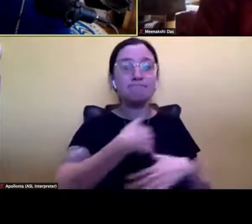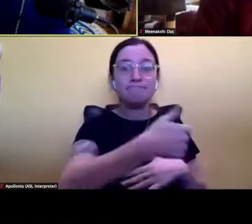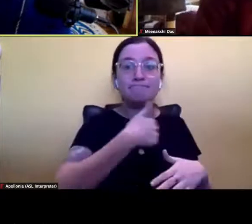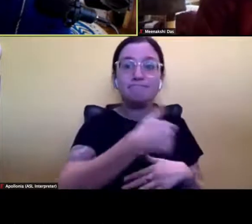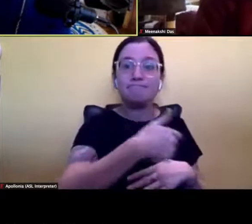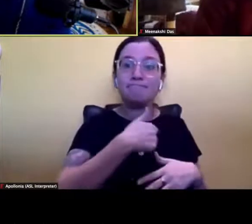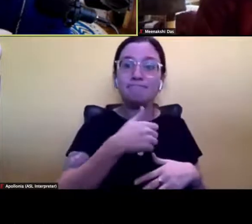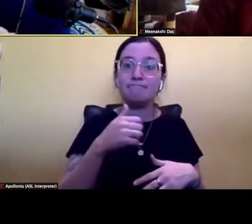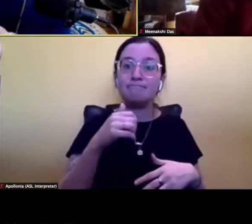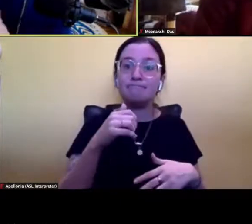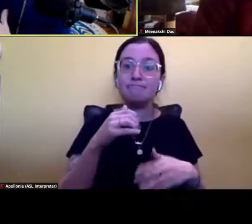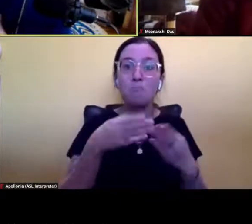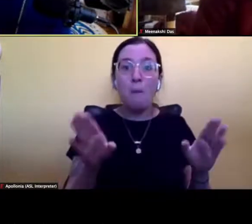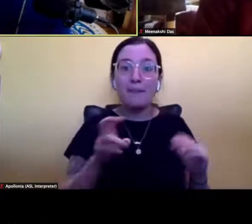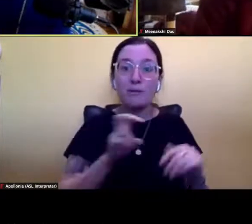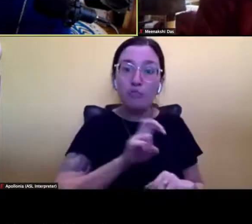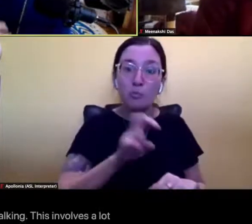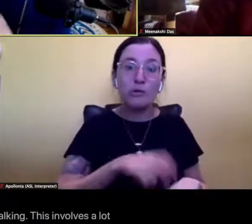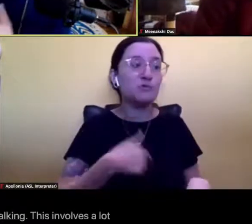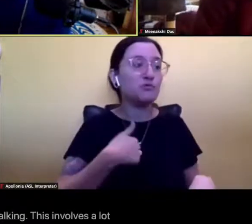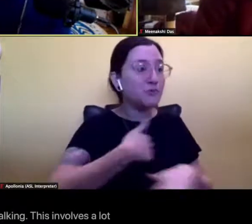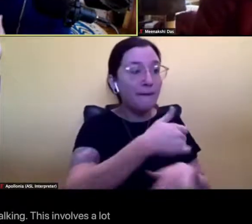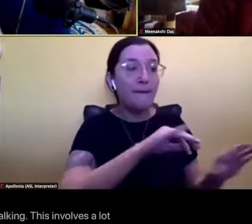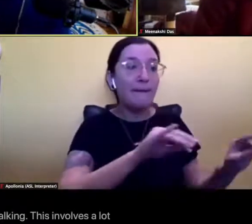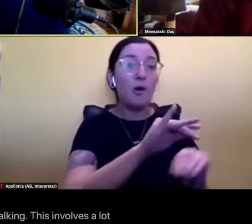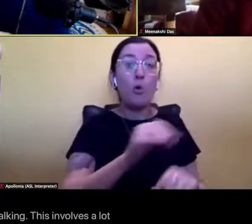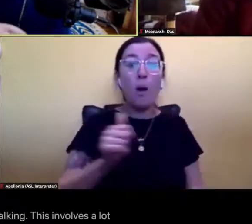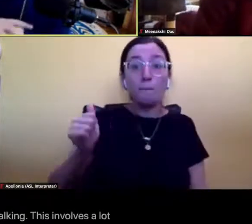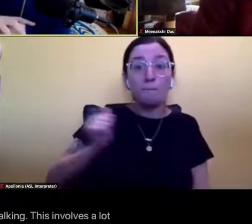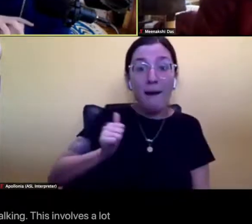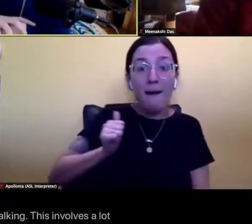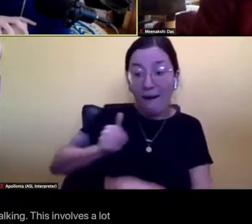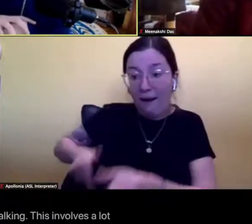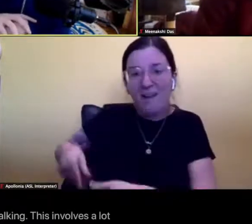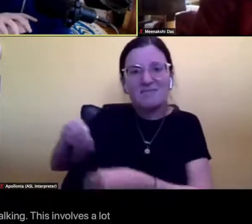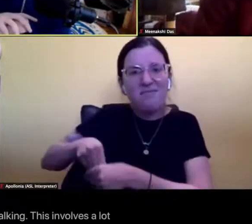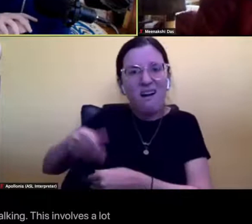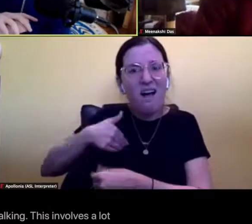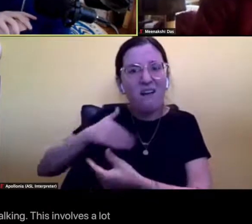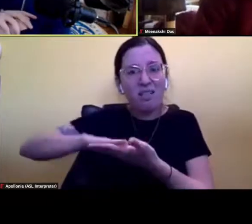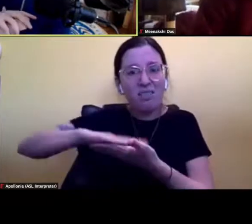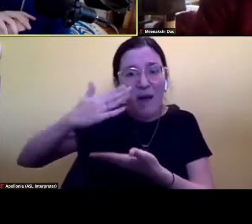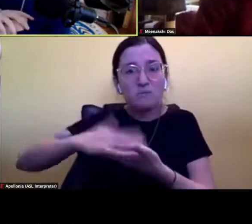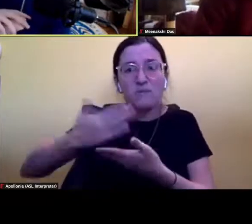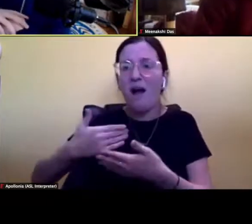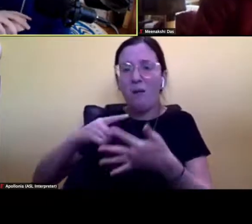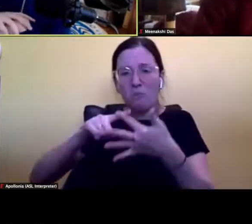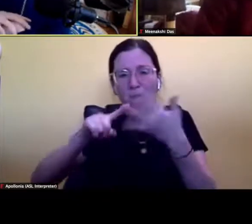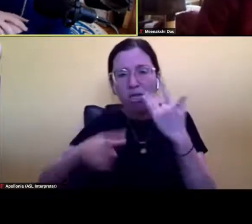and carrying a bag with a laptop and all kinds of gear. So it means at the end of the day when